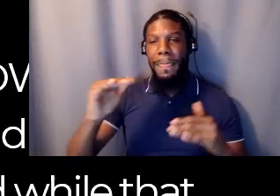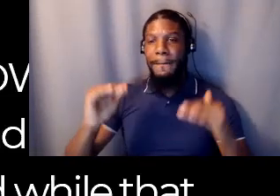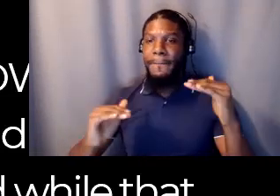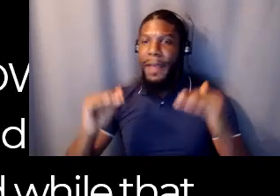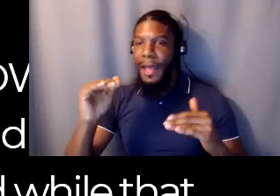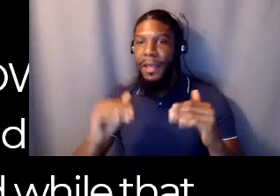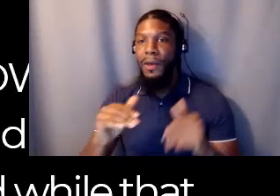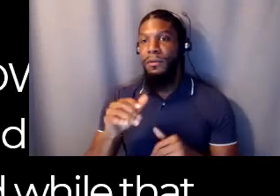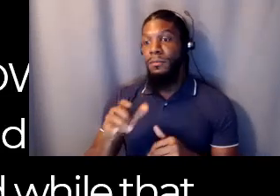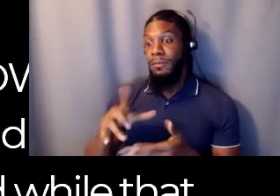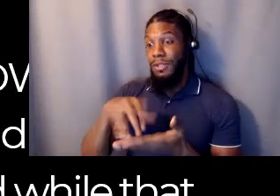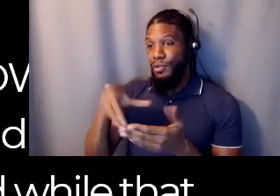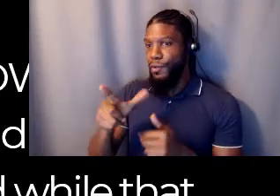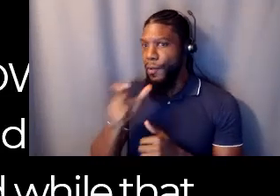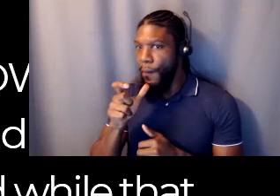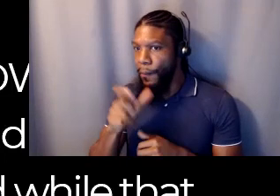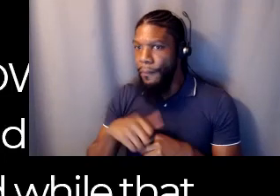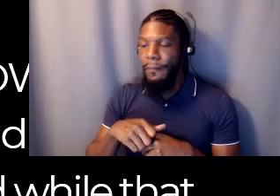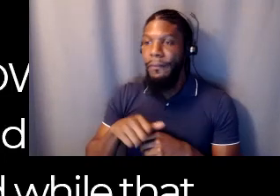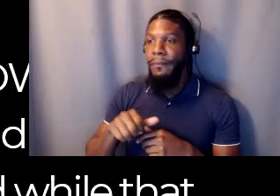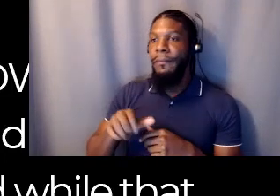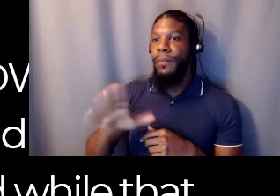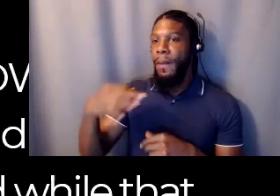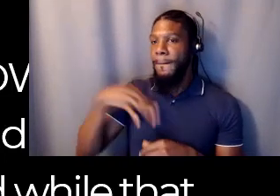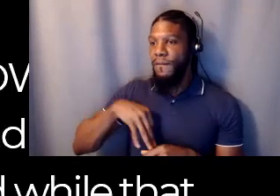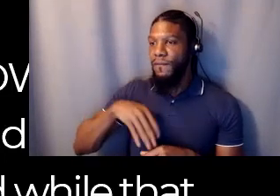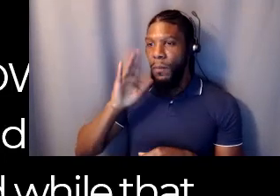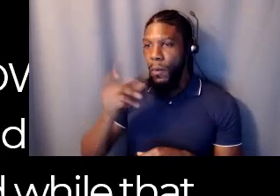who benefits from the services we currently offer